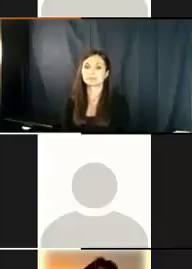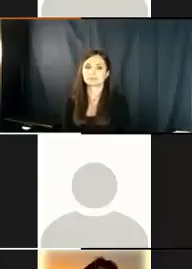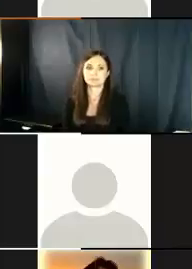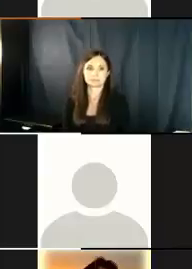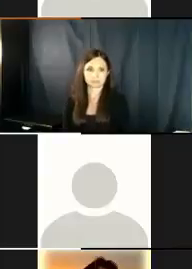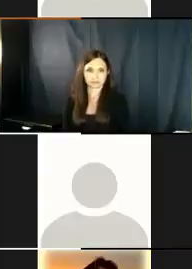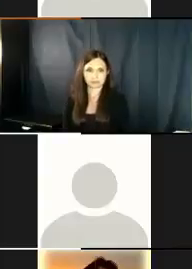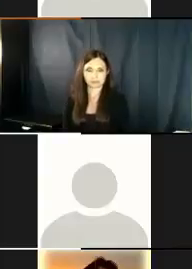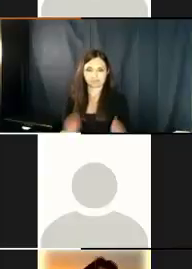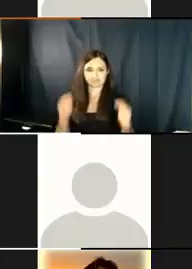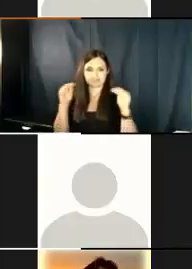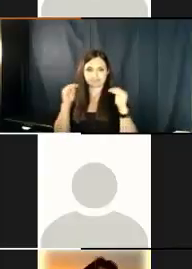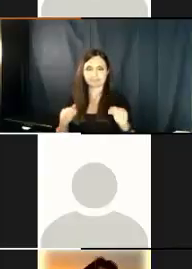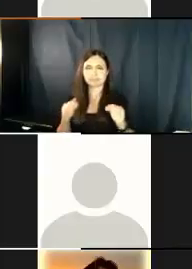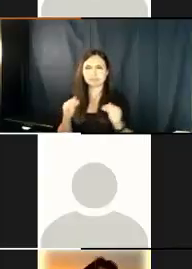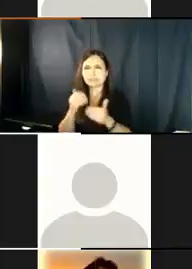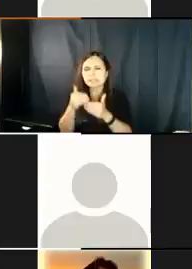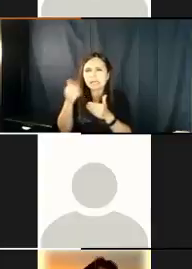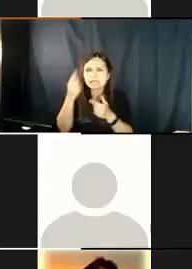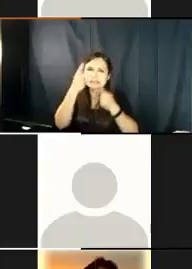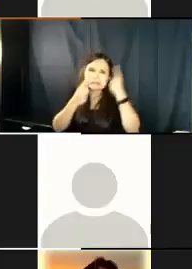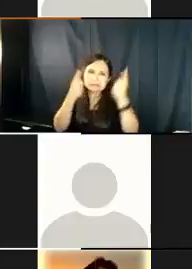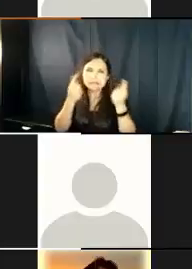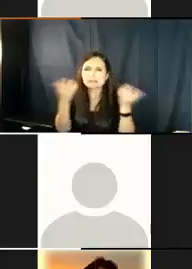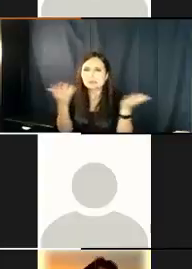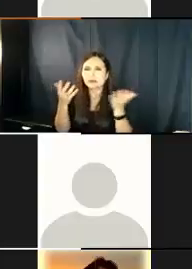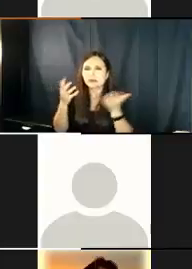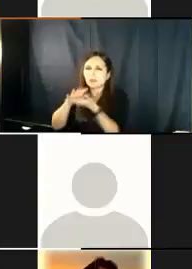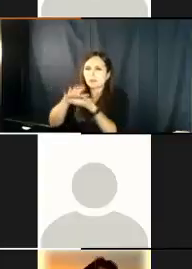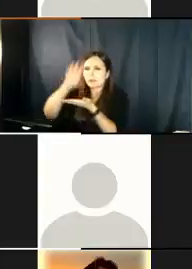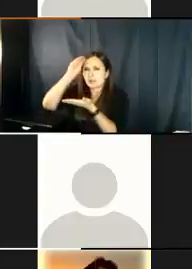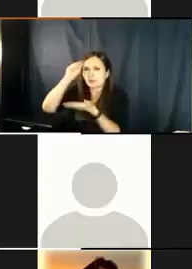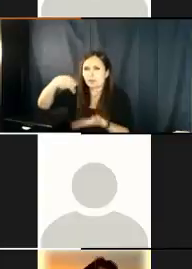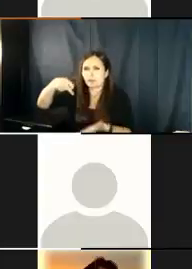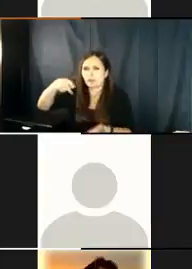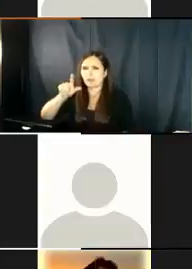The next consideration is your learning platform and it looks like almost everyone in the room